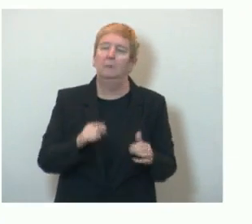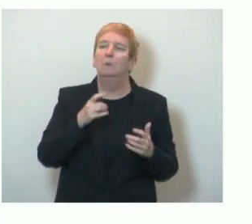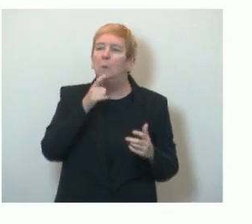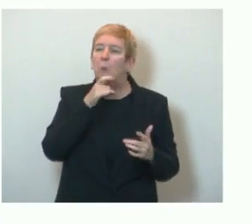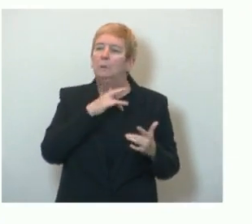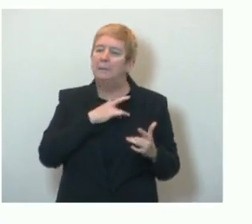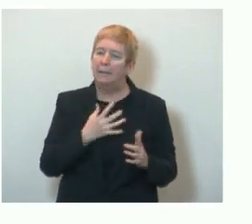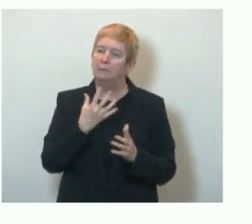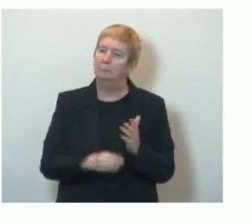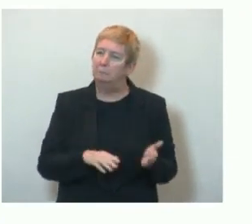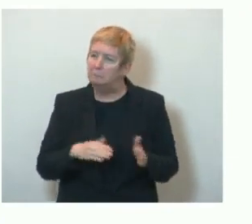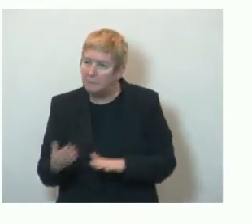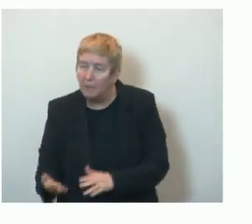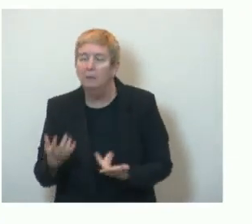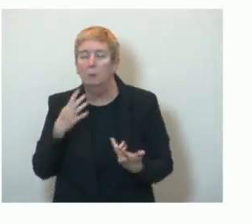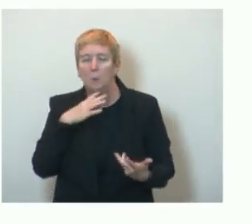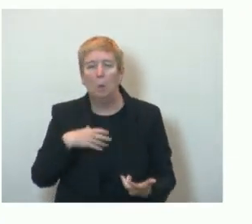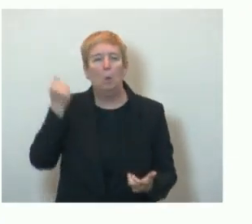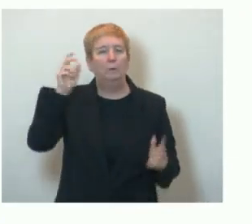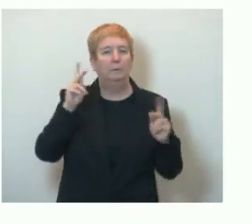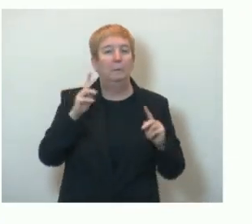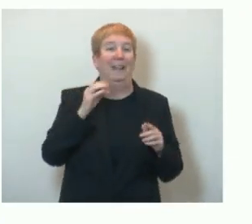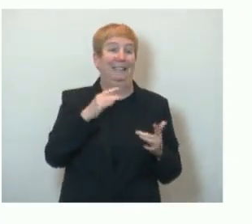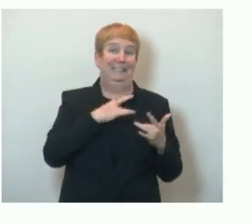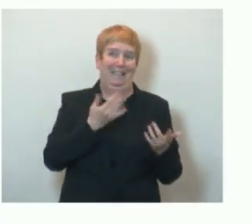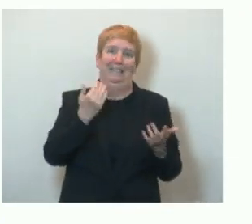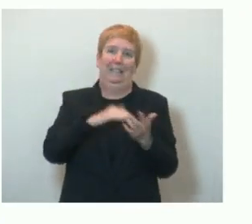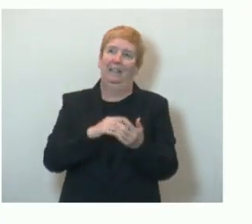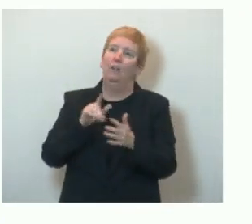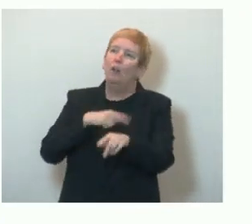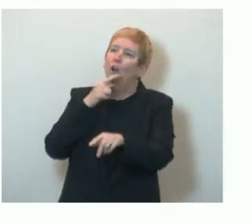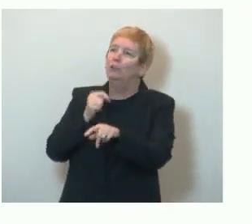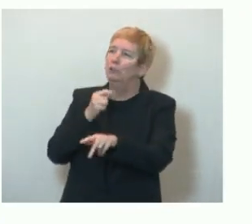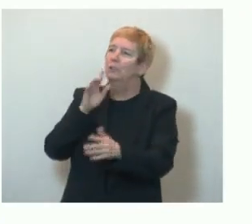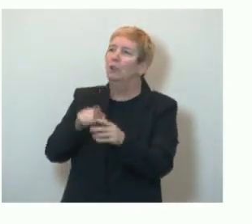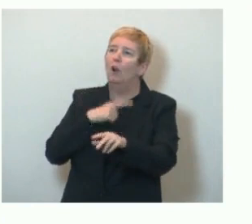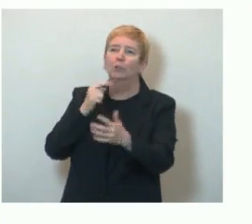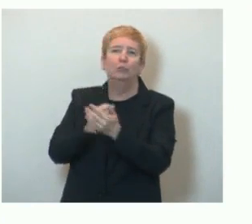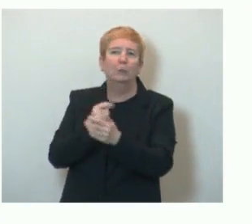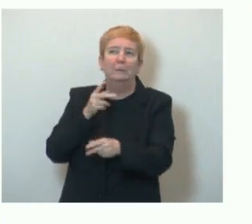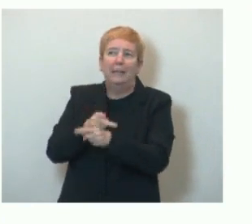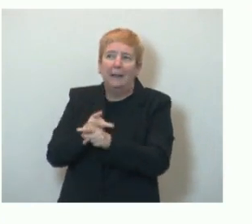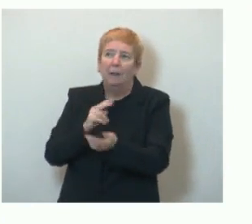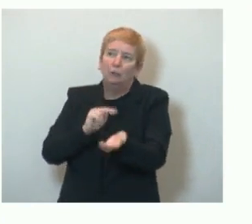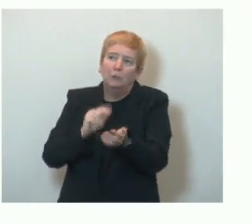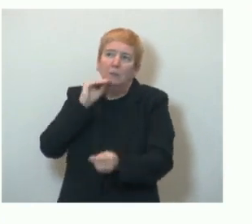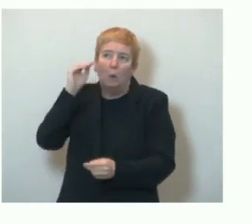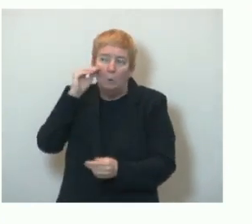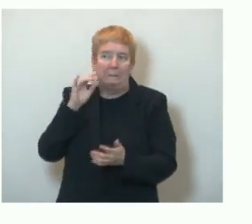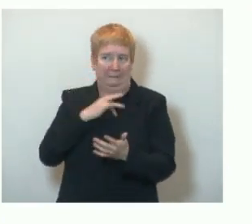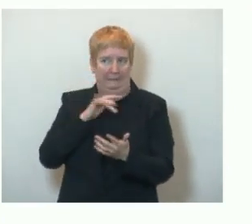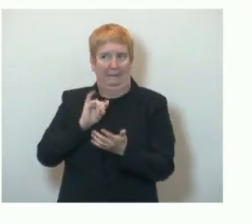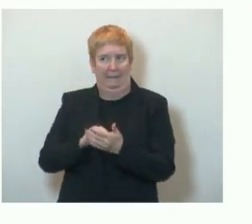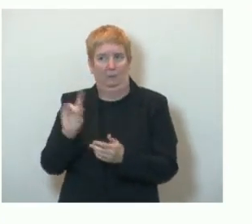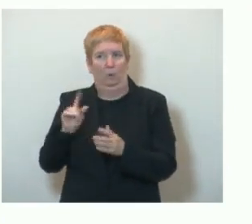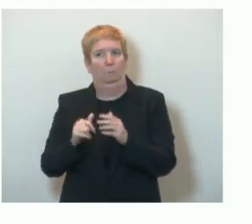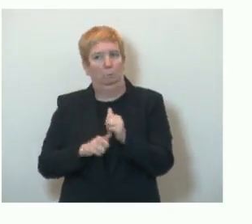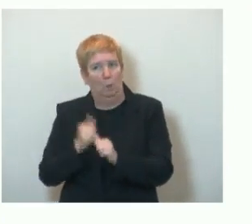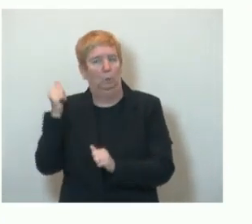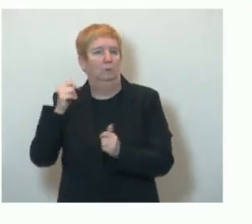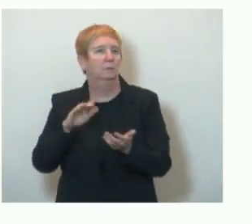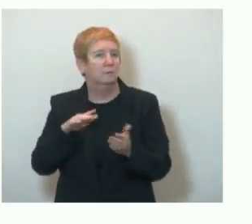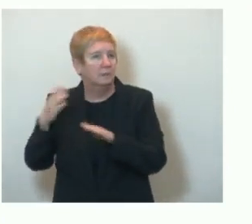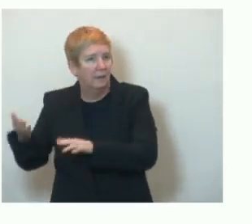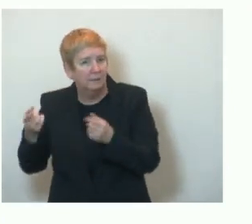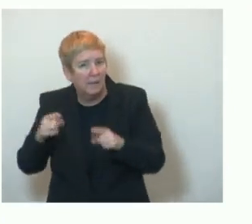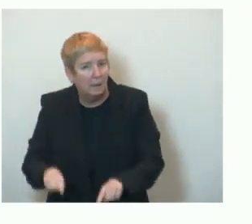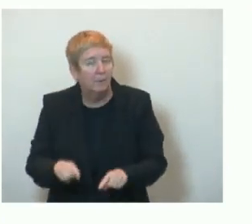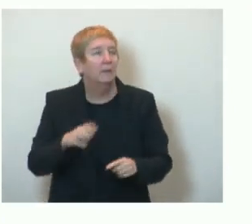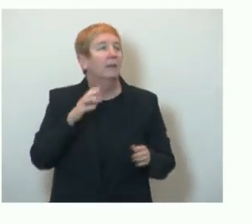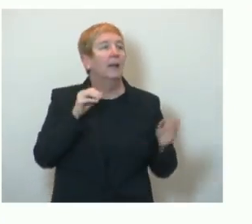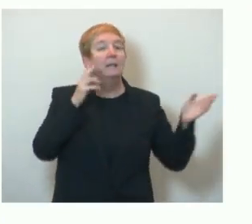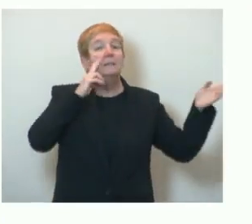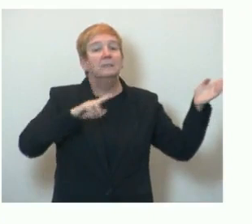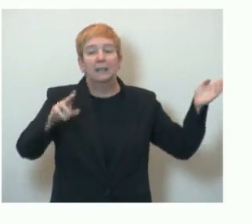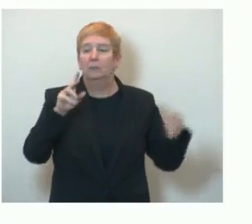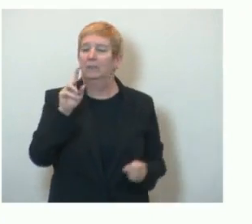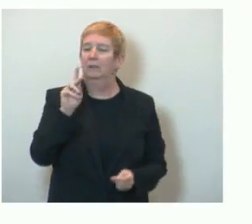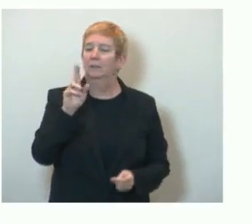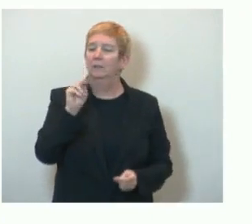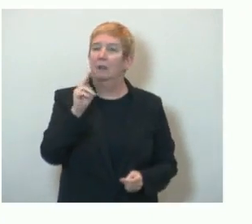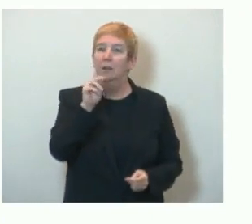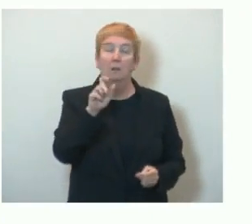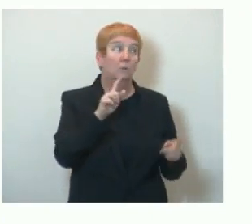THAT’S SOMETHING THAT’S BEEN SEEN ALL OVER THE WORLD AND IN FACT, IN FACT, WE’RE SEEING A LOT OF MODALITIES OF NURSING HOMES, WHICH IS ALSO SOMETHING THAT’S BEING IN ALL OVER THE